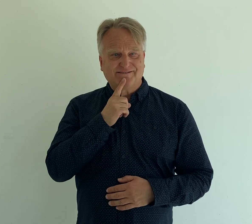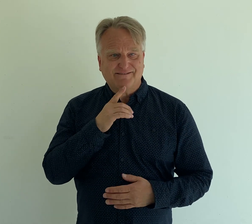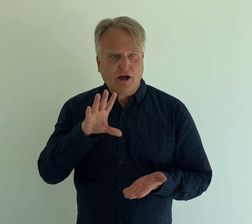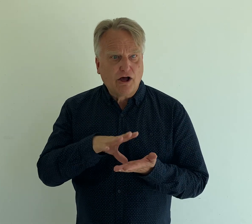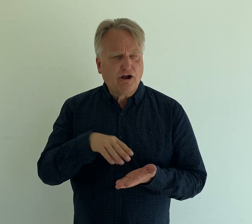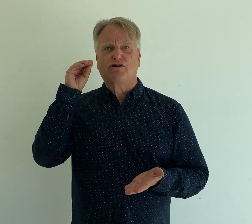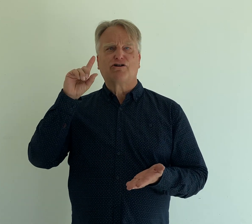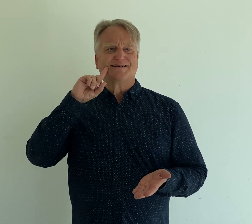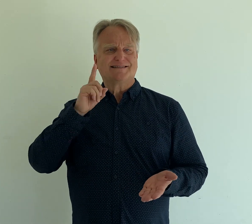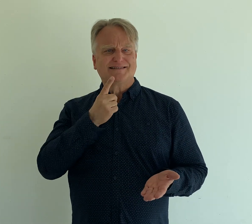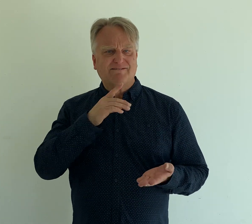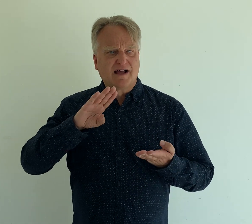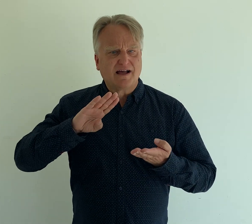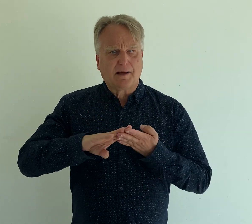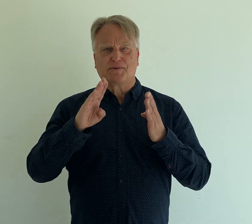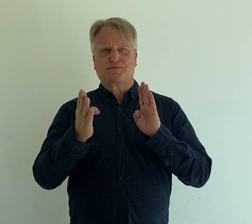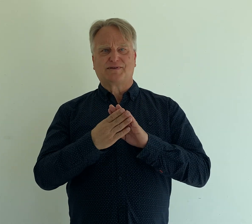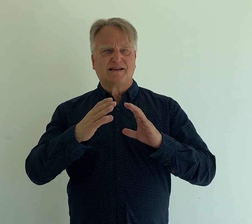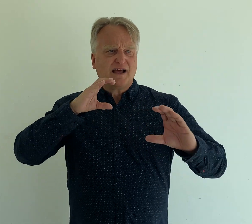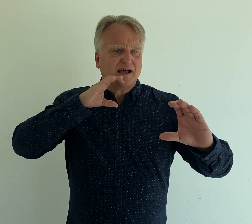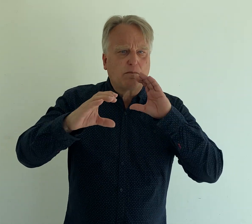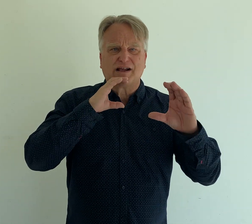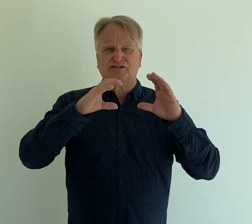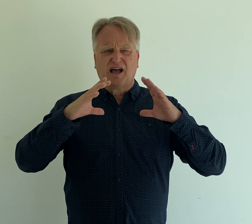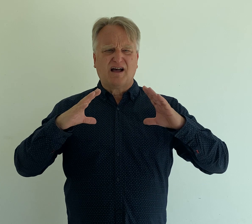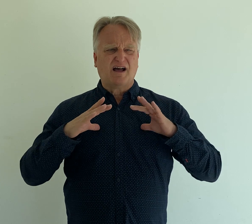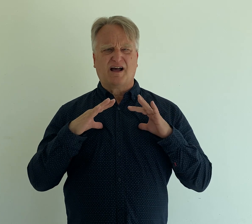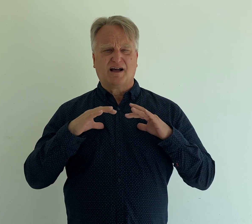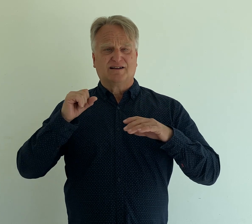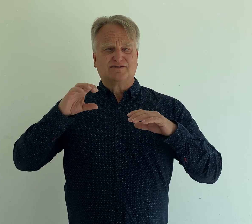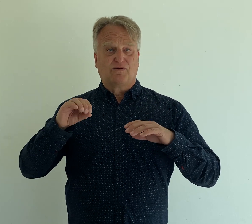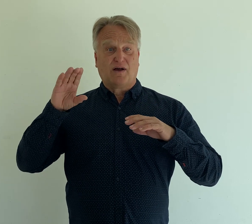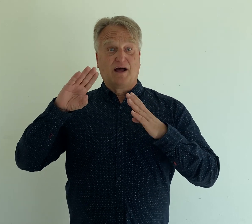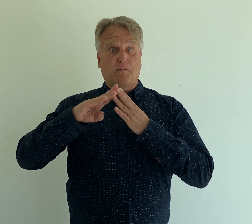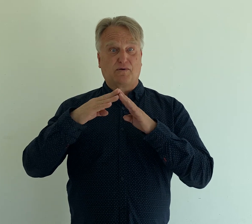This includes the continuation of a positive identity formation, fuller access to communication, and an active social life.